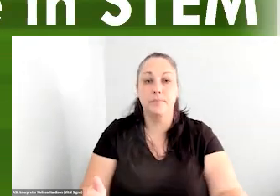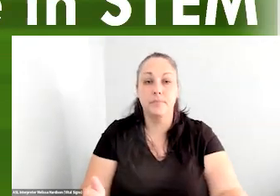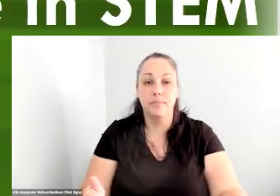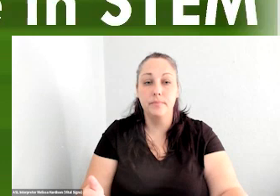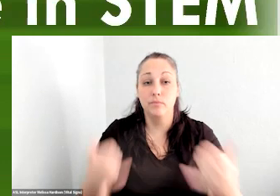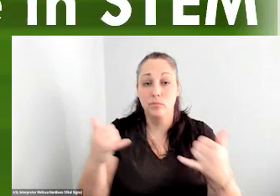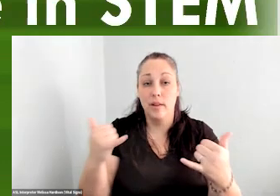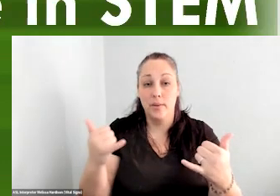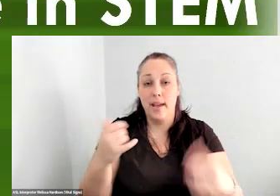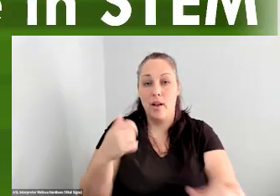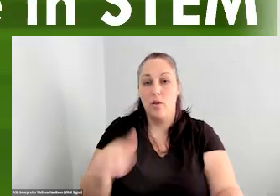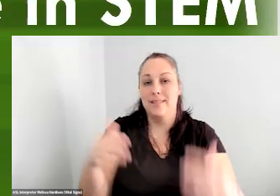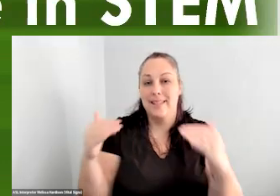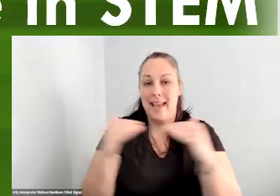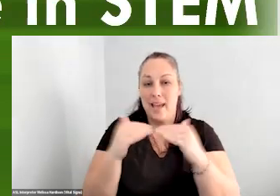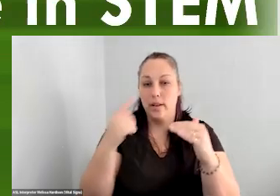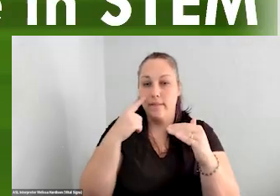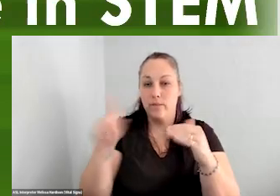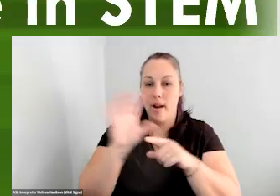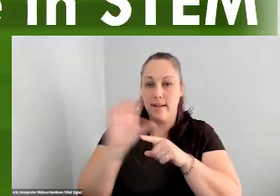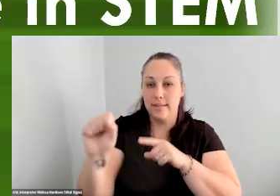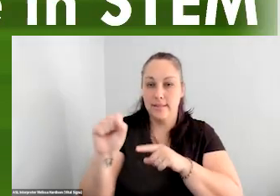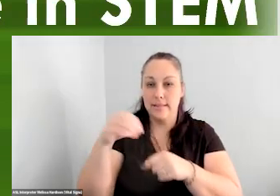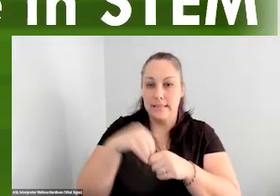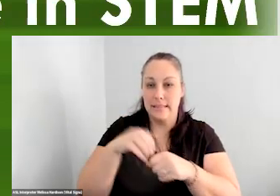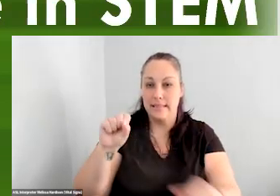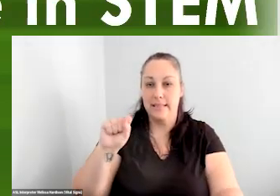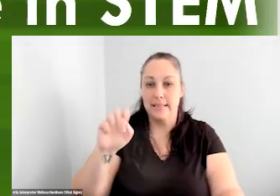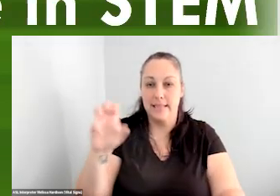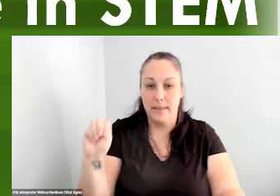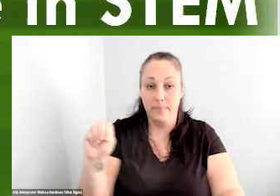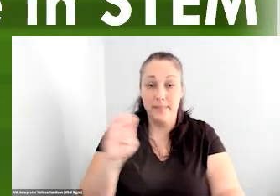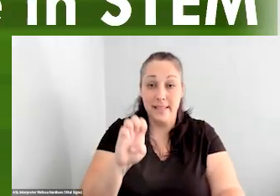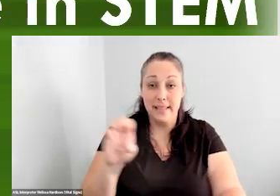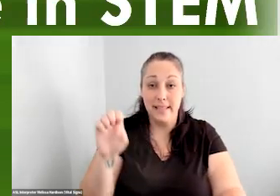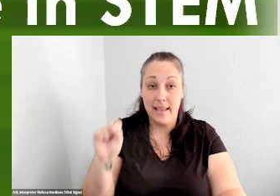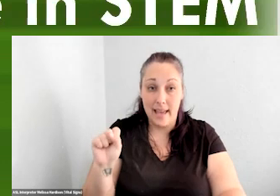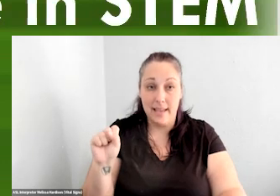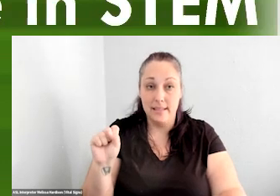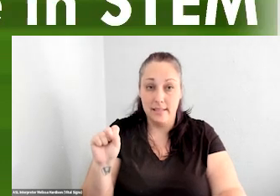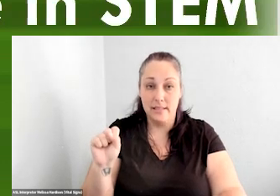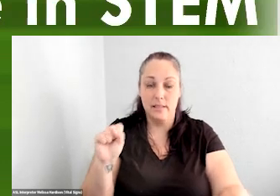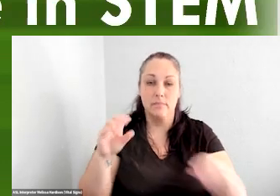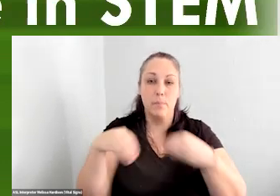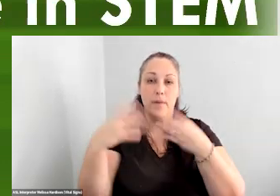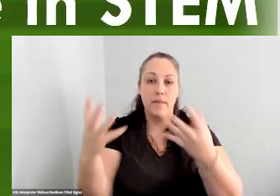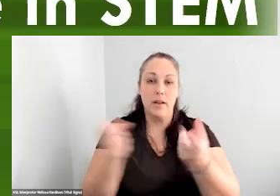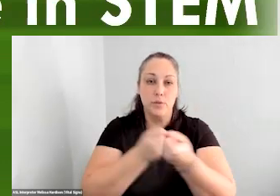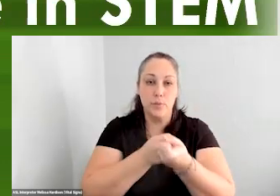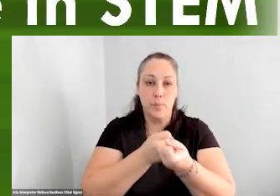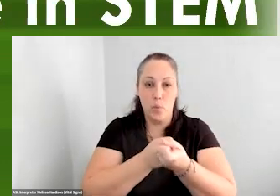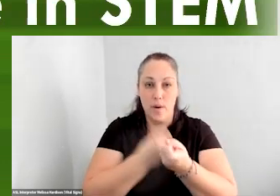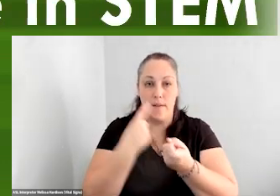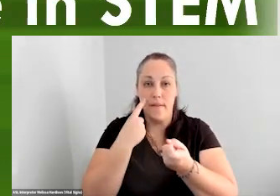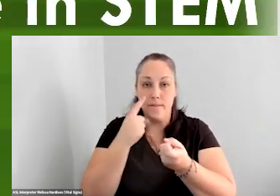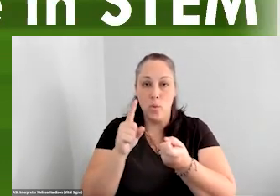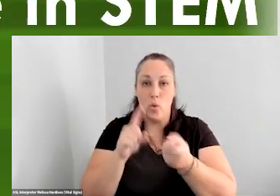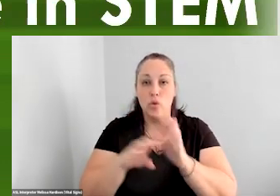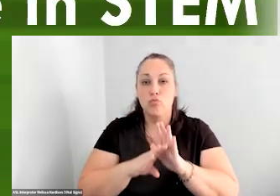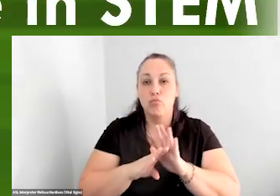EES provides support to grow the innovation in U.S. STEM workforce by supporting the inclusion